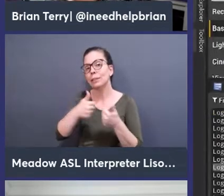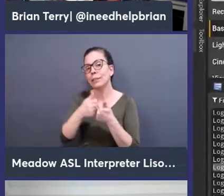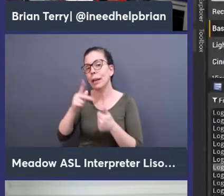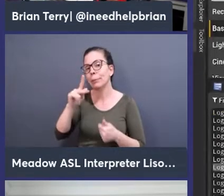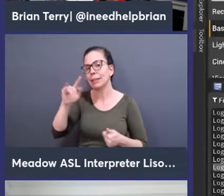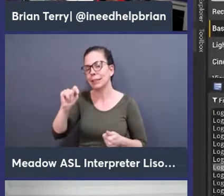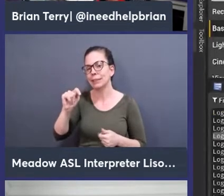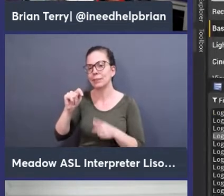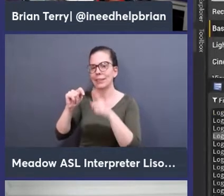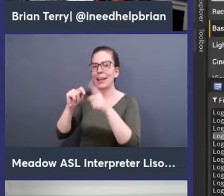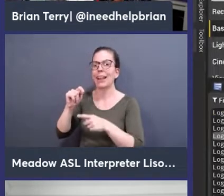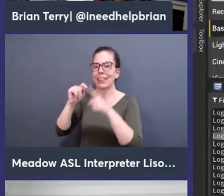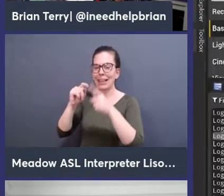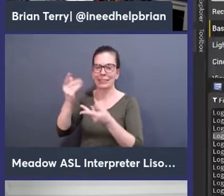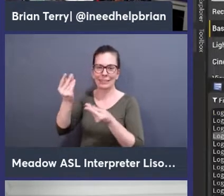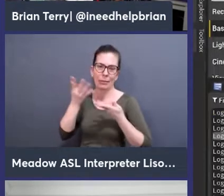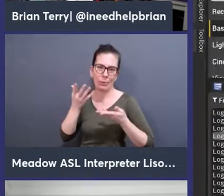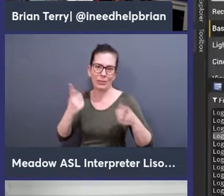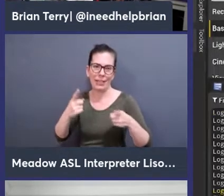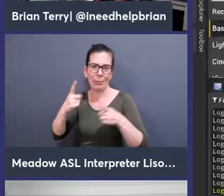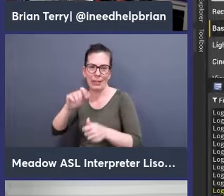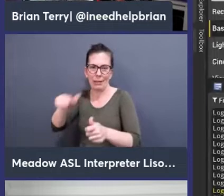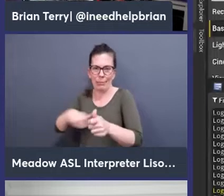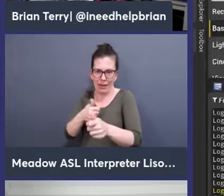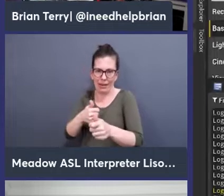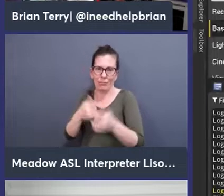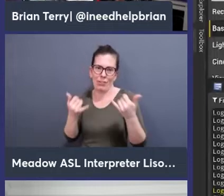are telling me what is happening in the background right now.